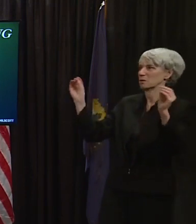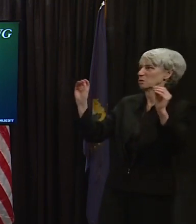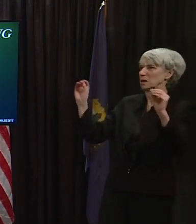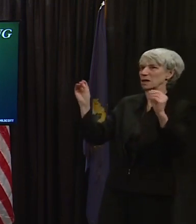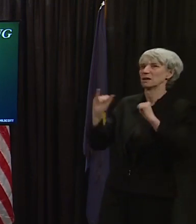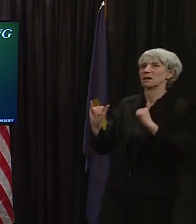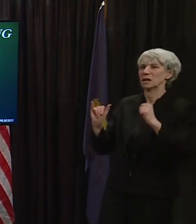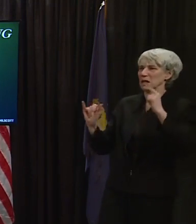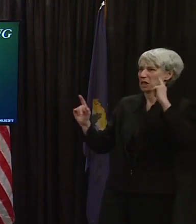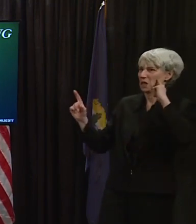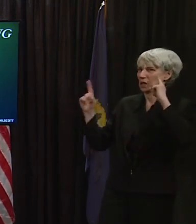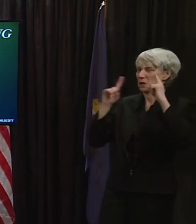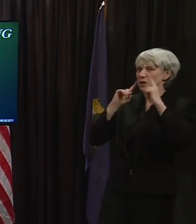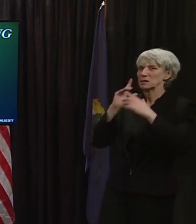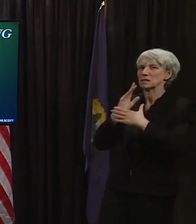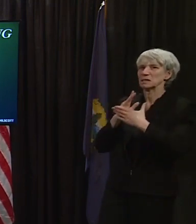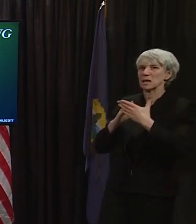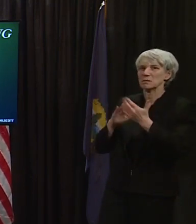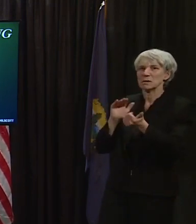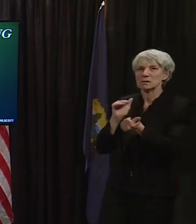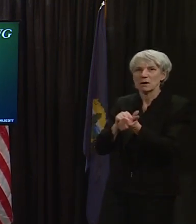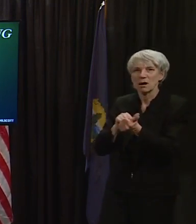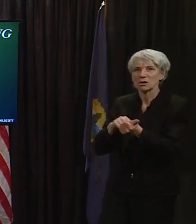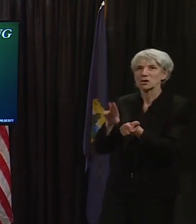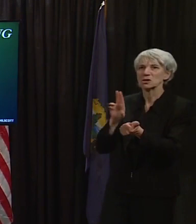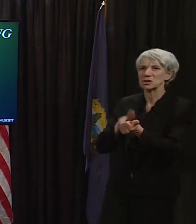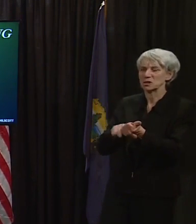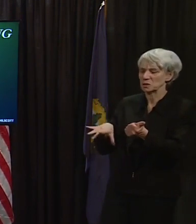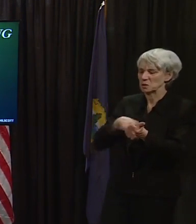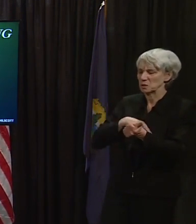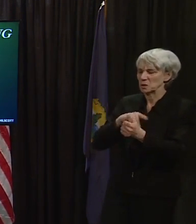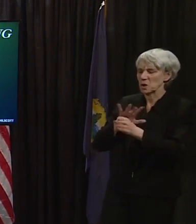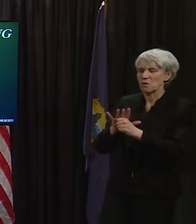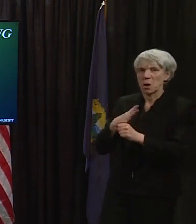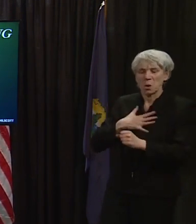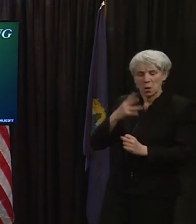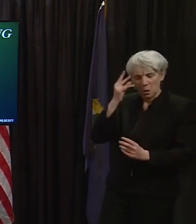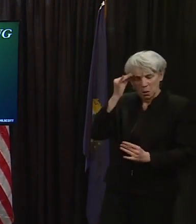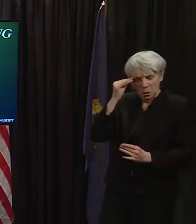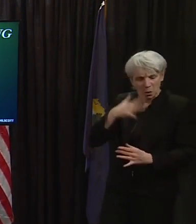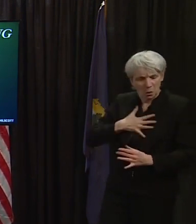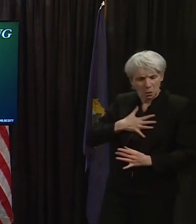had covid and worrying about them at the time. The modeling was predicting